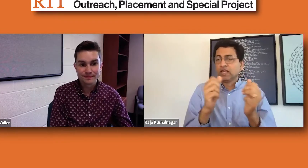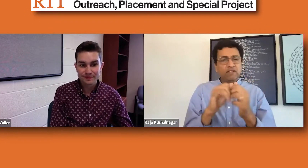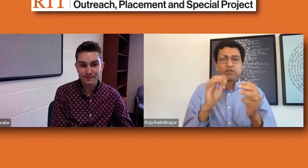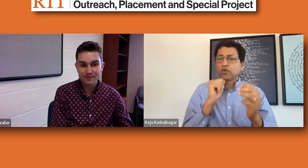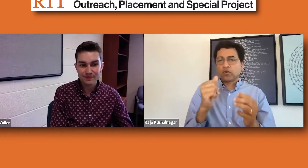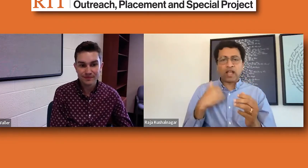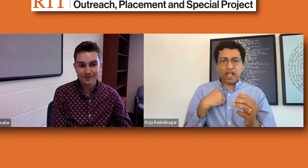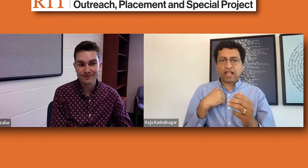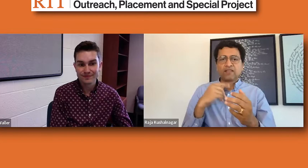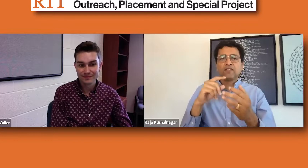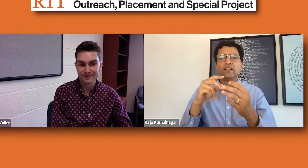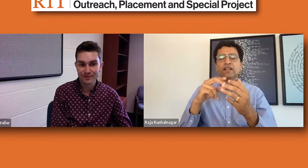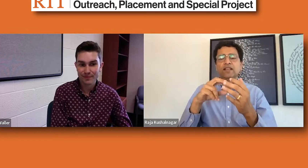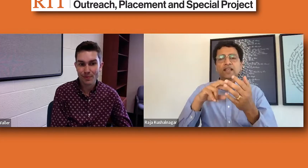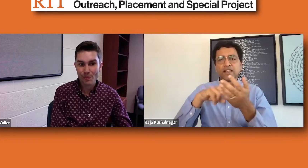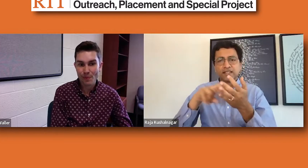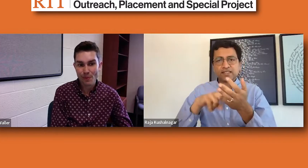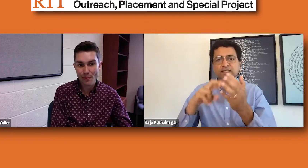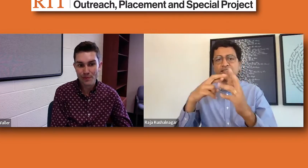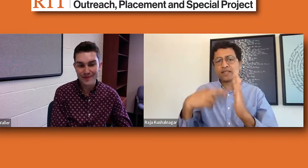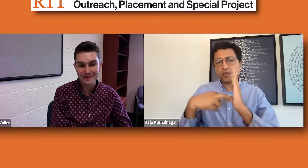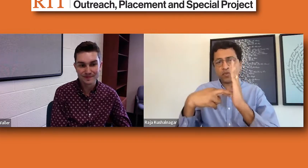And so if they don't take into that represented feedback,